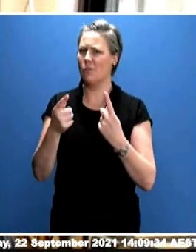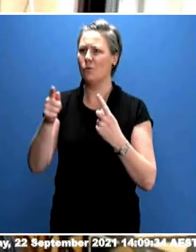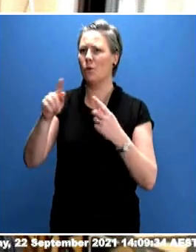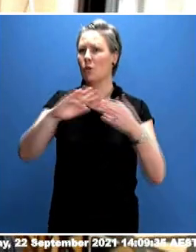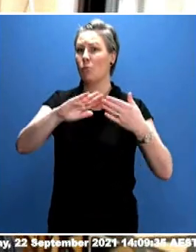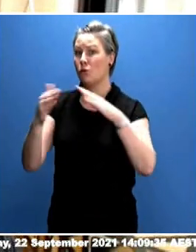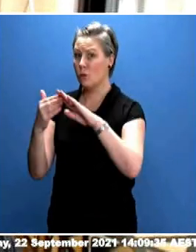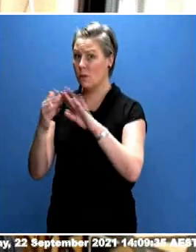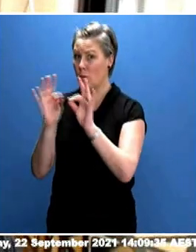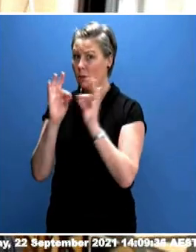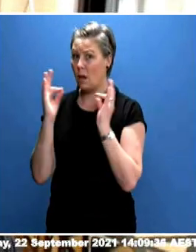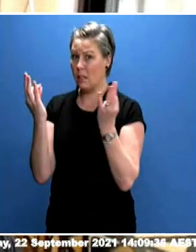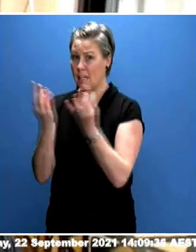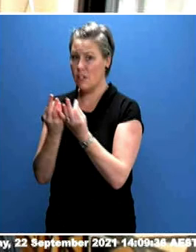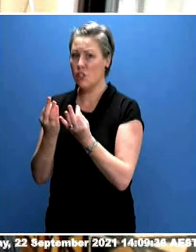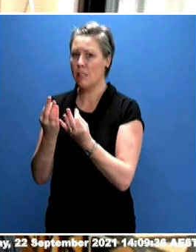disability sector, are they?